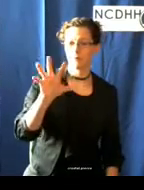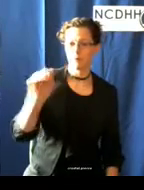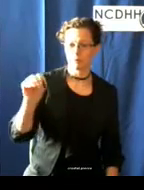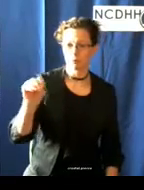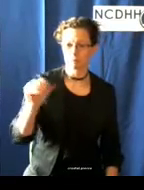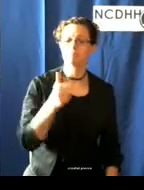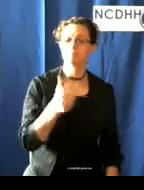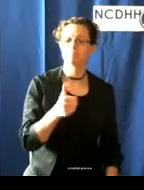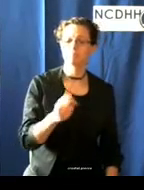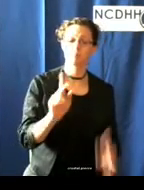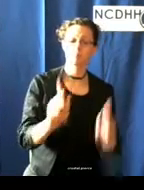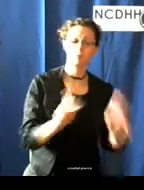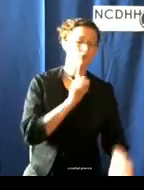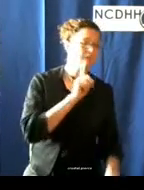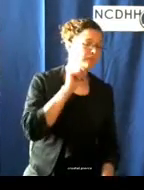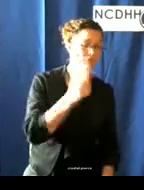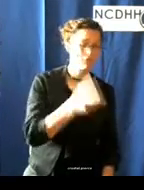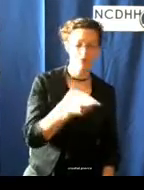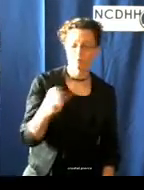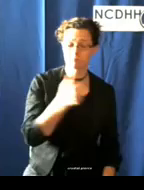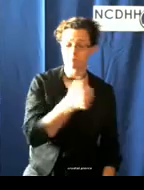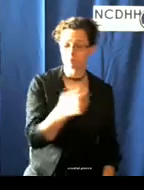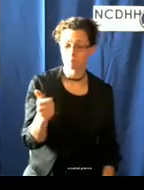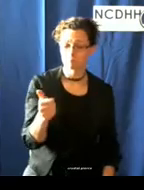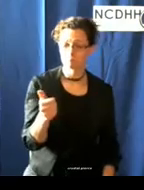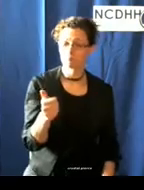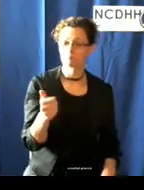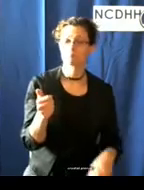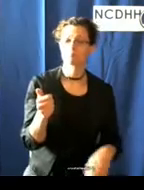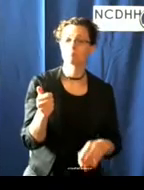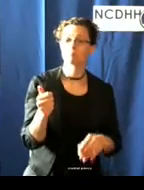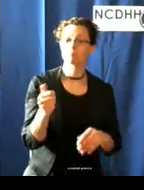WHO CANNOT READILY UNDERSTAND OR COMMUNICATE IN SPOKEN LANGUAGE